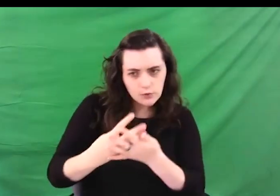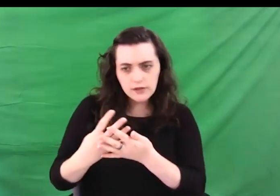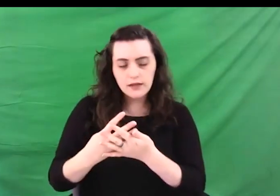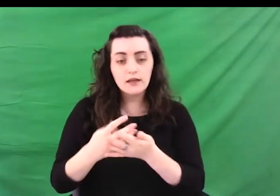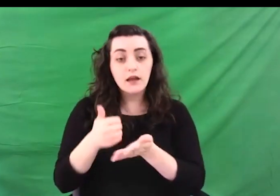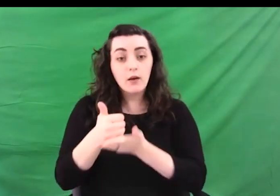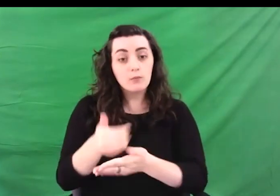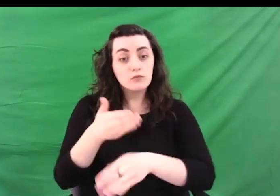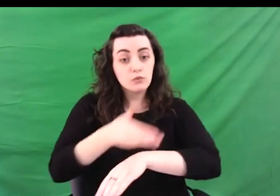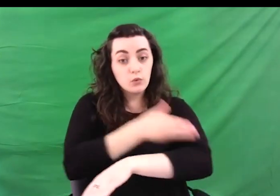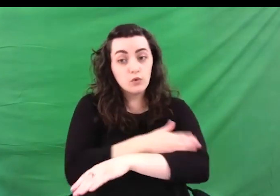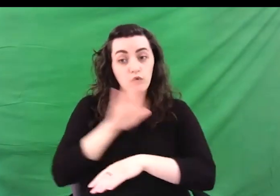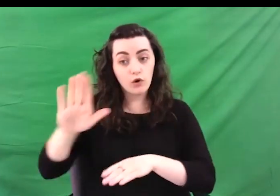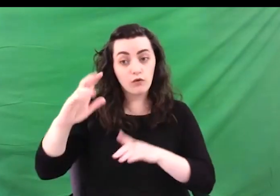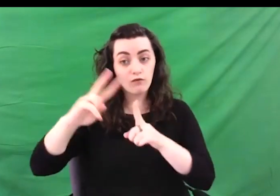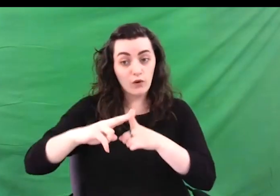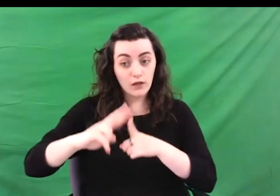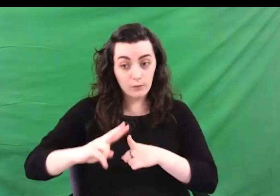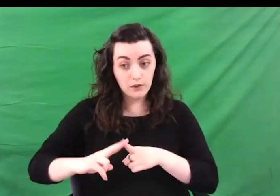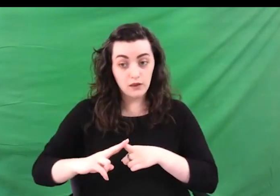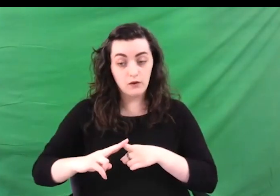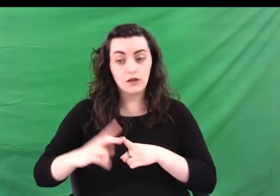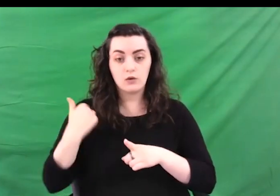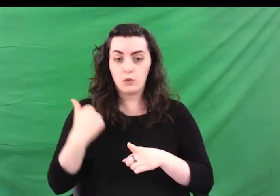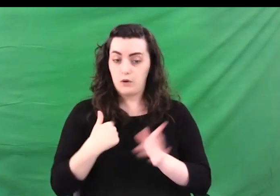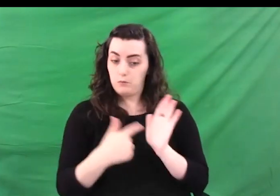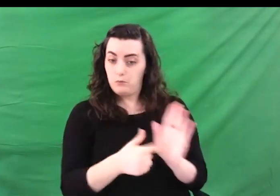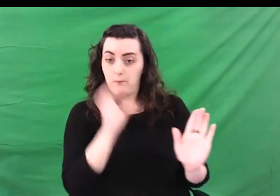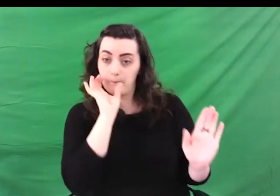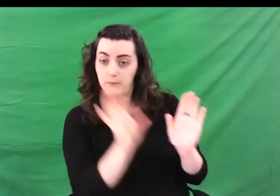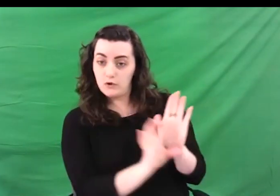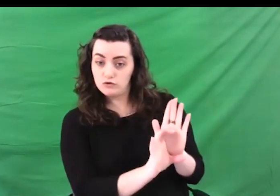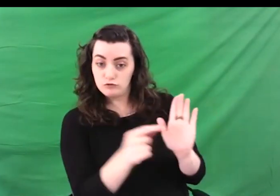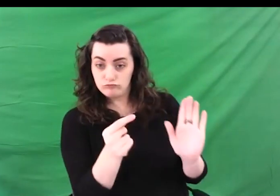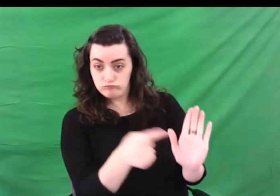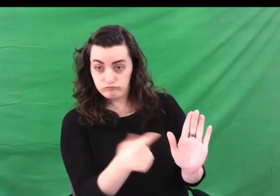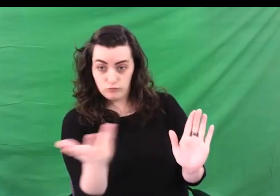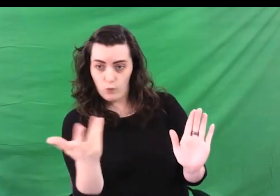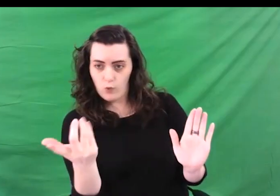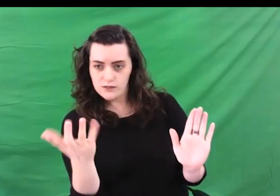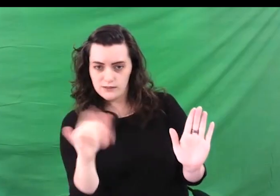because we're presenting pictures and asking her to identify them, and in doing that, we're finding,